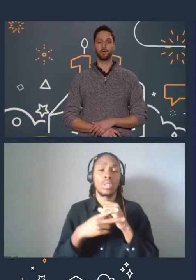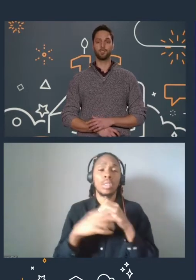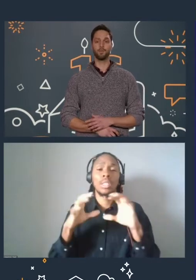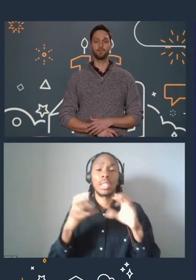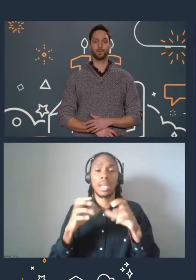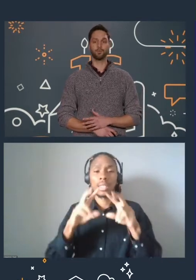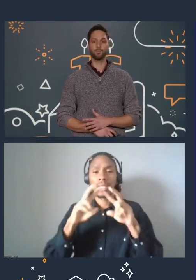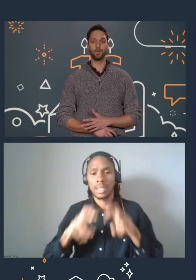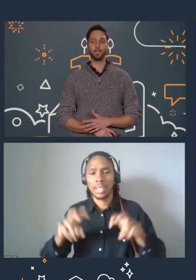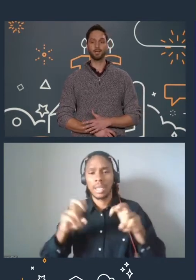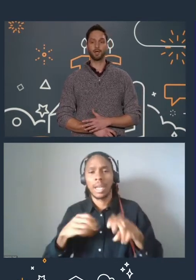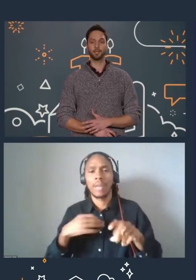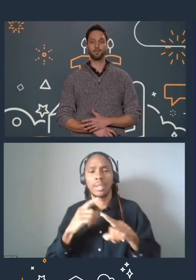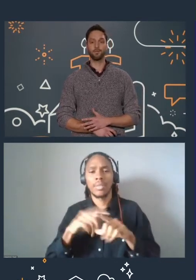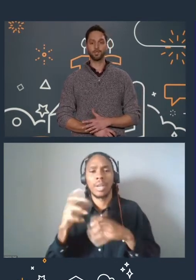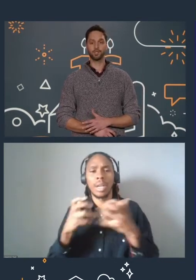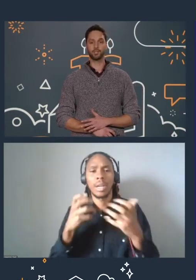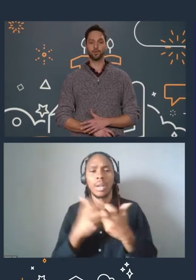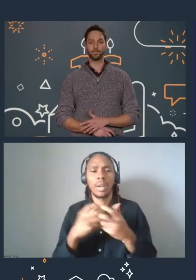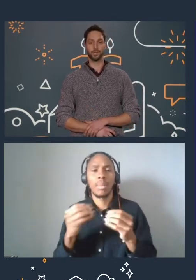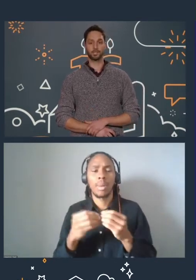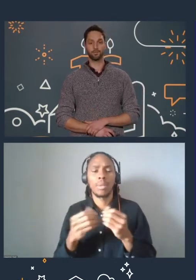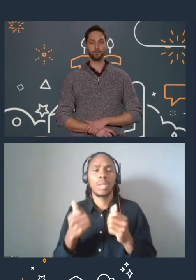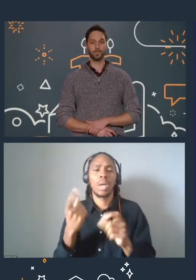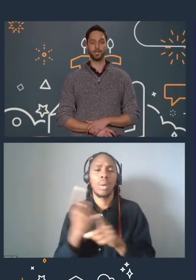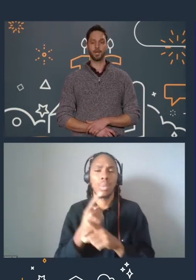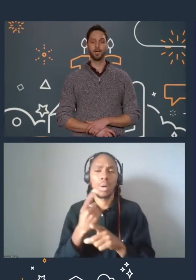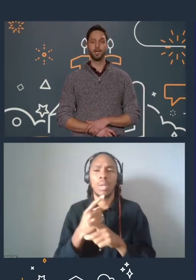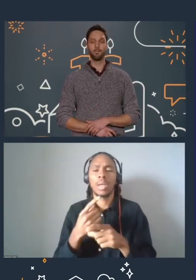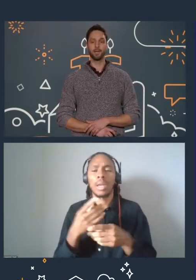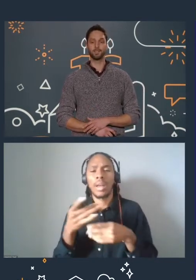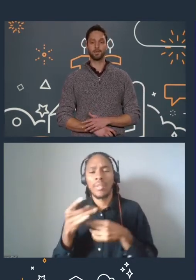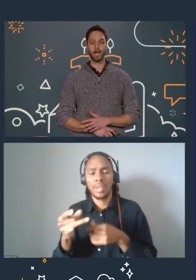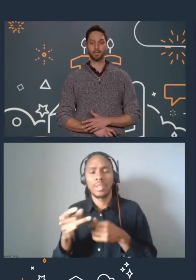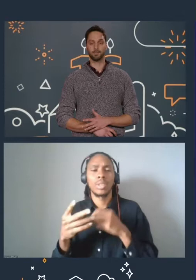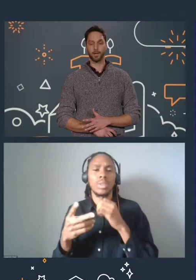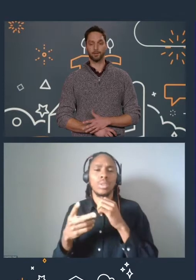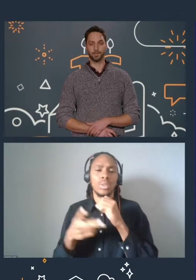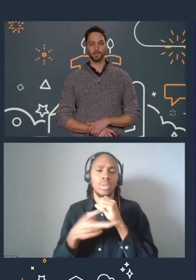on the most appropriate and cost efficient storage class for your data, based on access patterns.